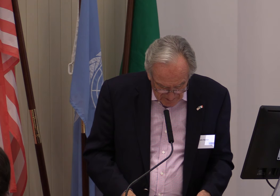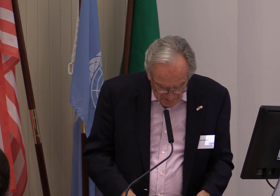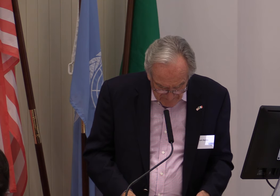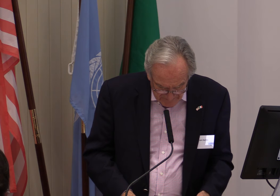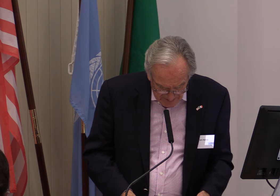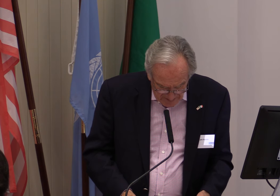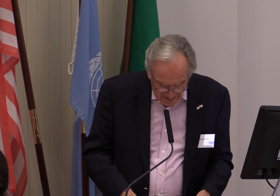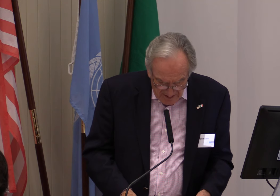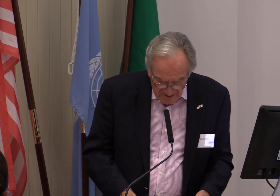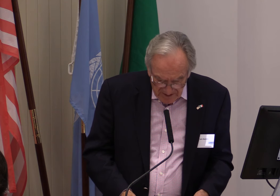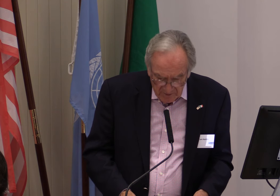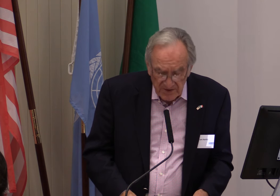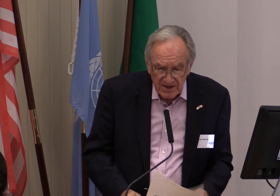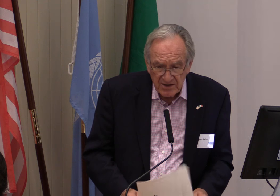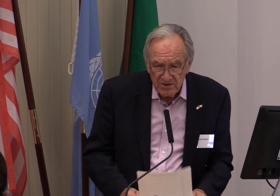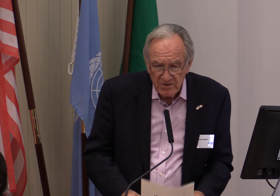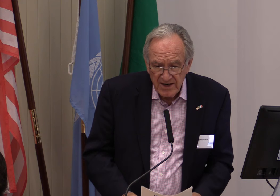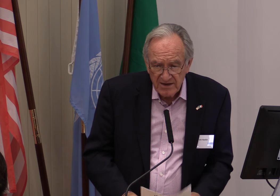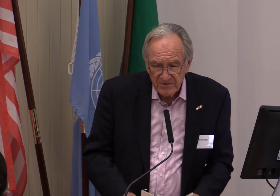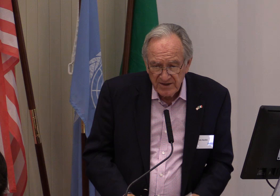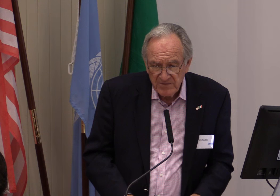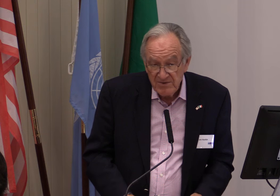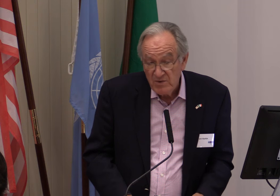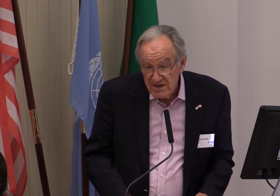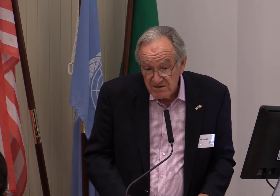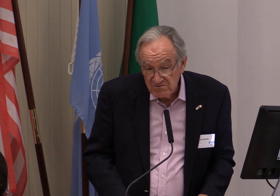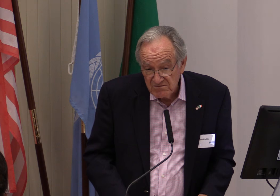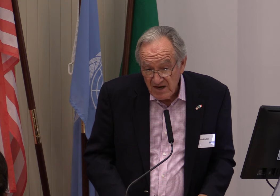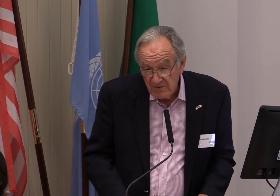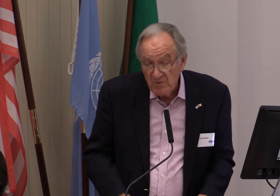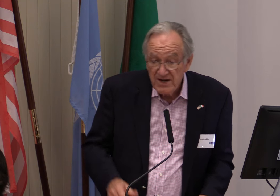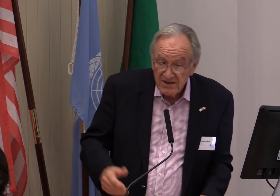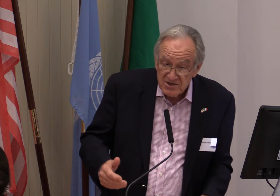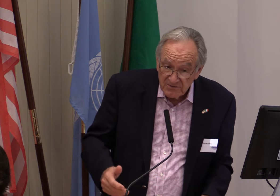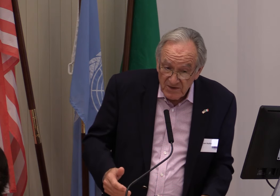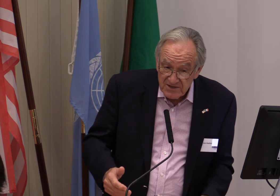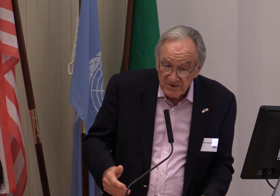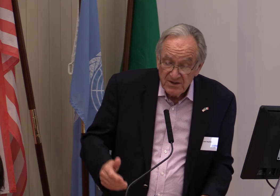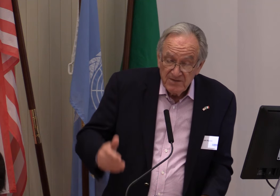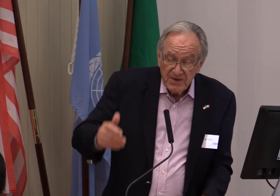So the one thing that you have that maybe we didn't have, we had a civil rights bill,